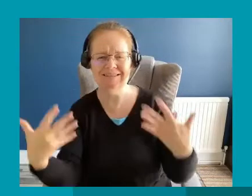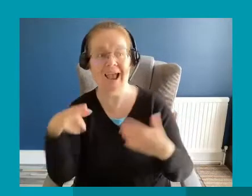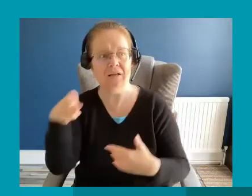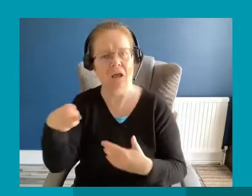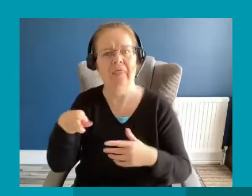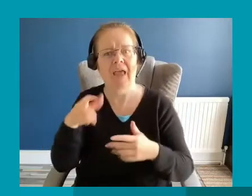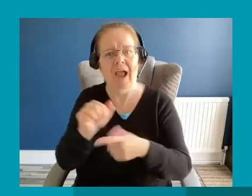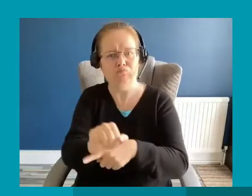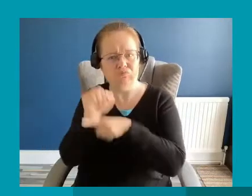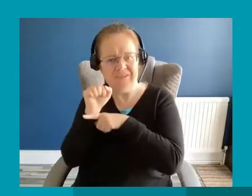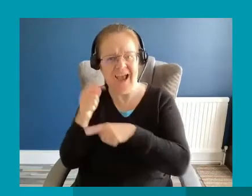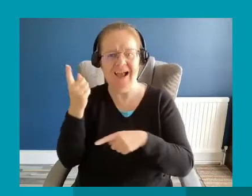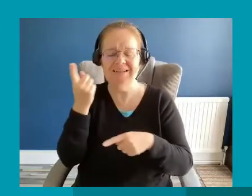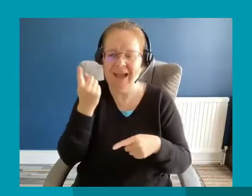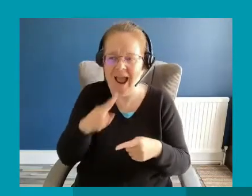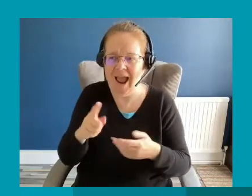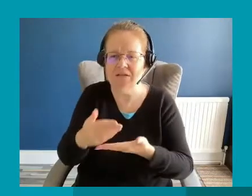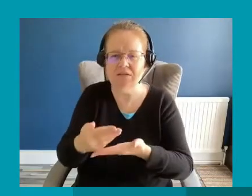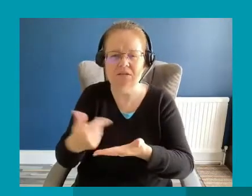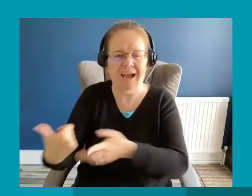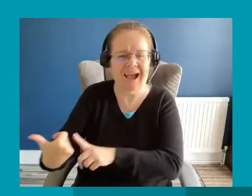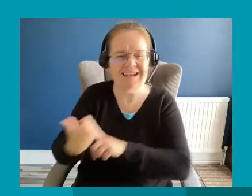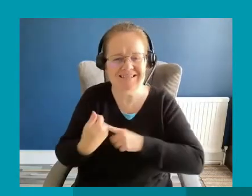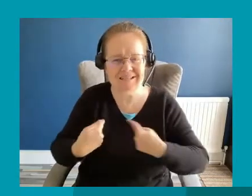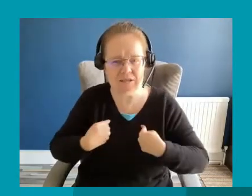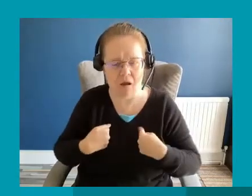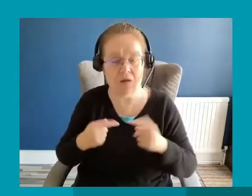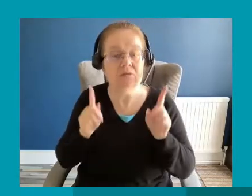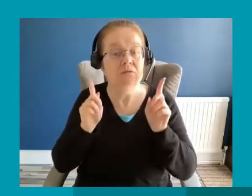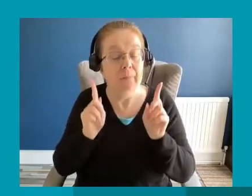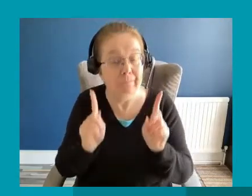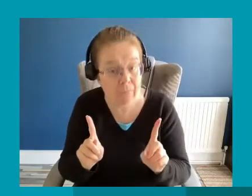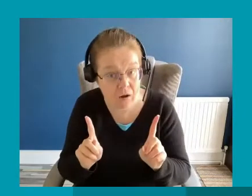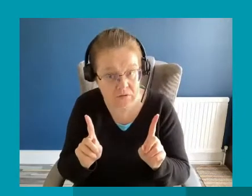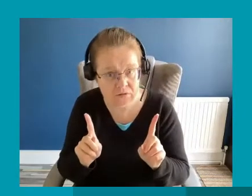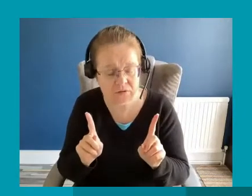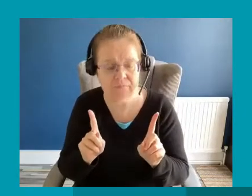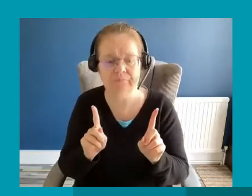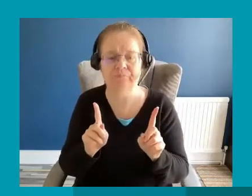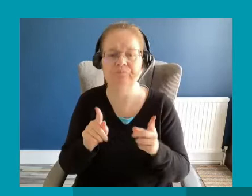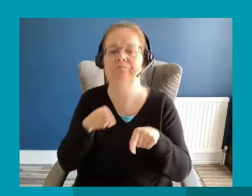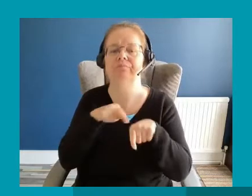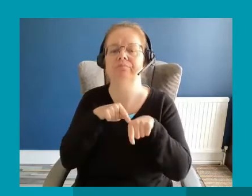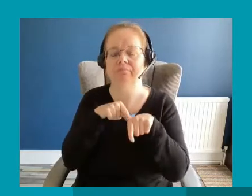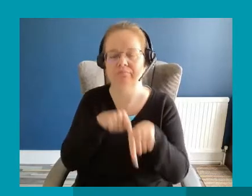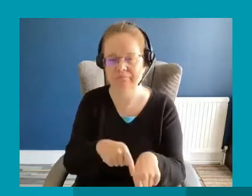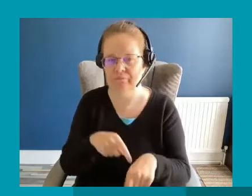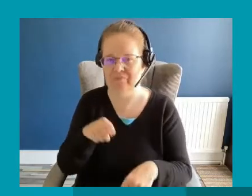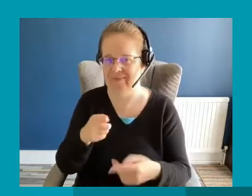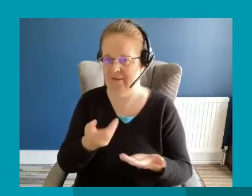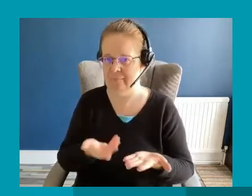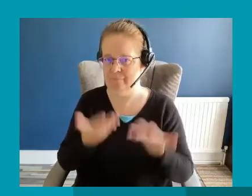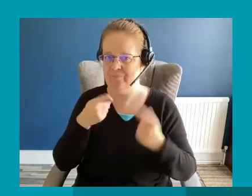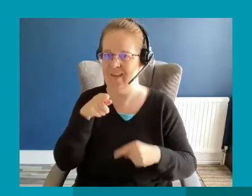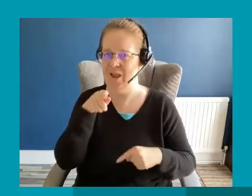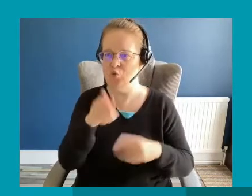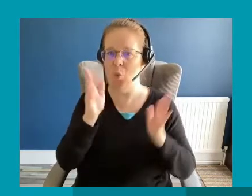It's there to protect and also to assist us. However, it is dependent on you actually discussing your disability,